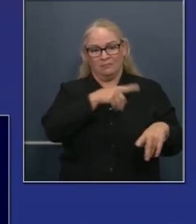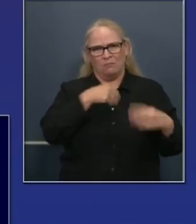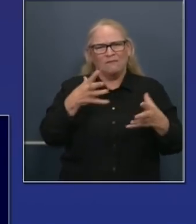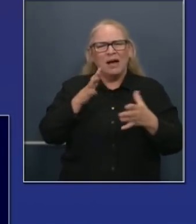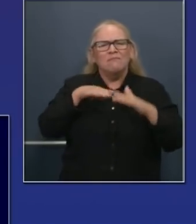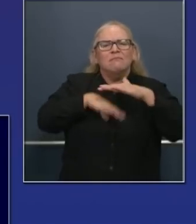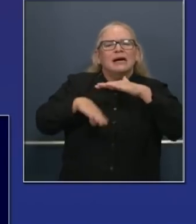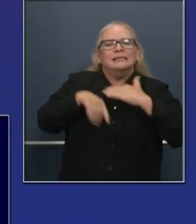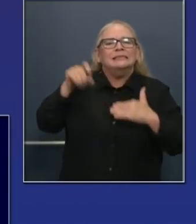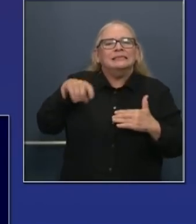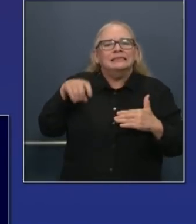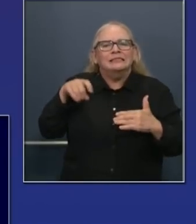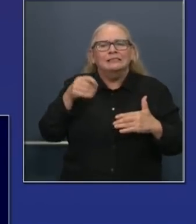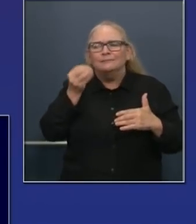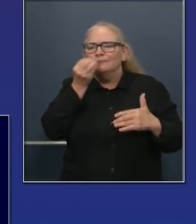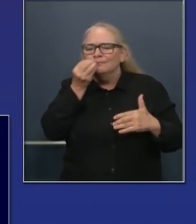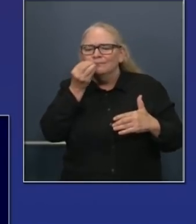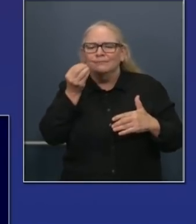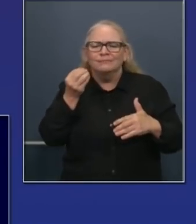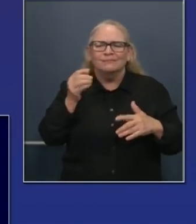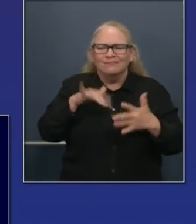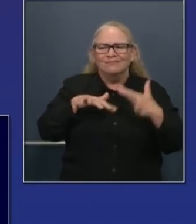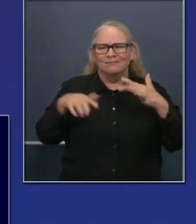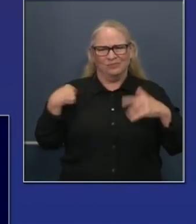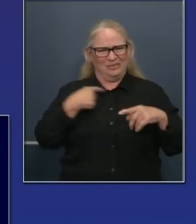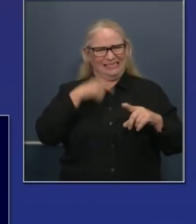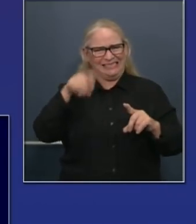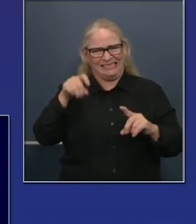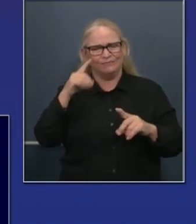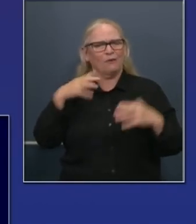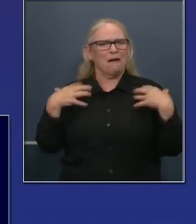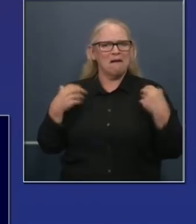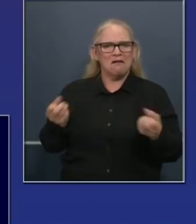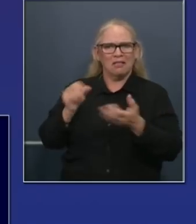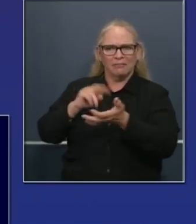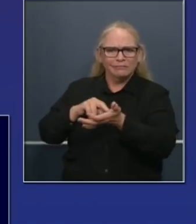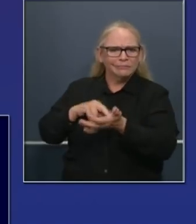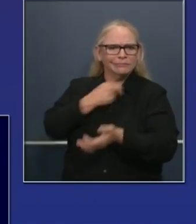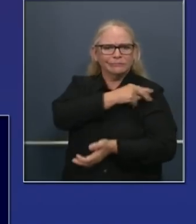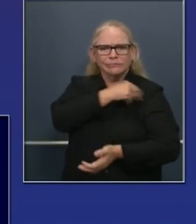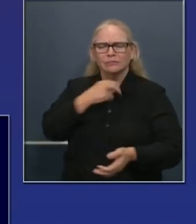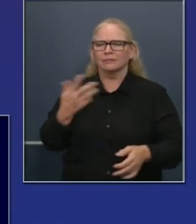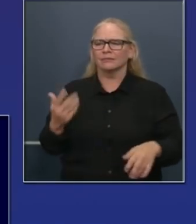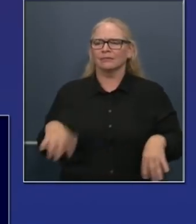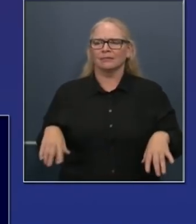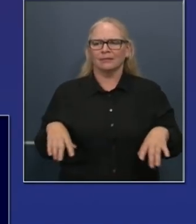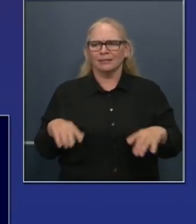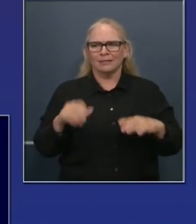LOGISTICS AND FOUNDATIONAL PRINCIPLES AND THE SOCIETY AND FOUNDATIONAL NEEDS WE ALL HAVE